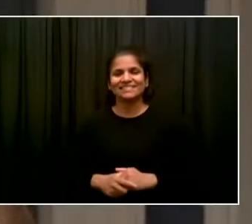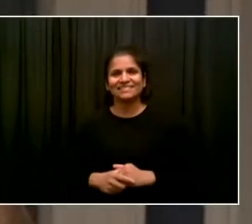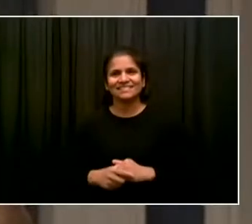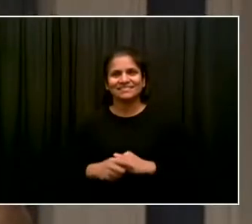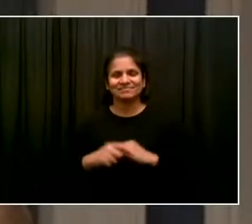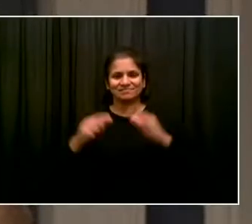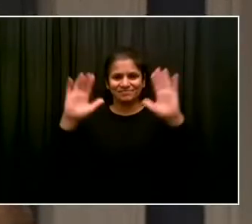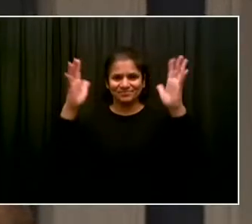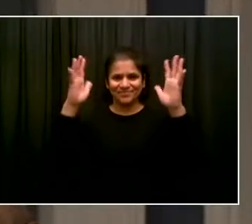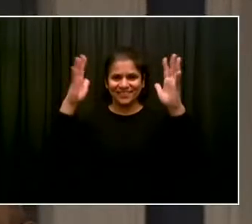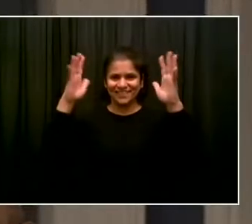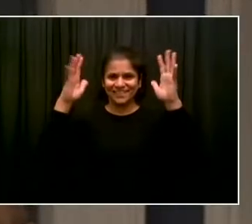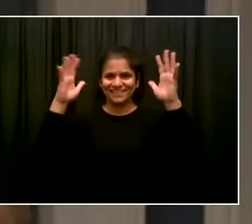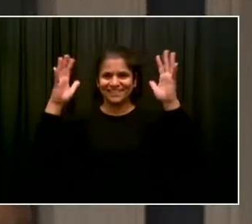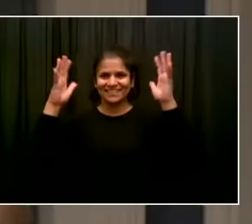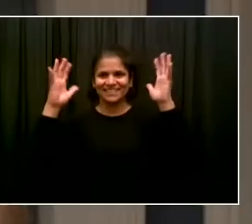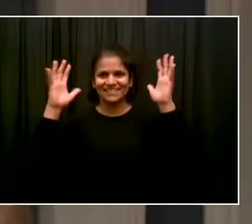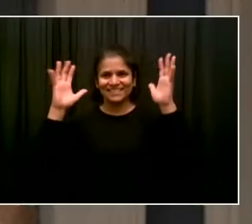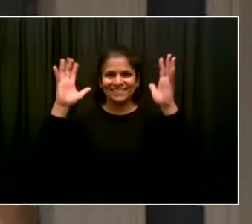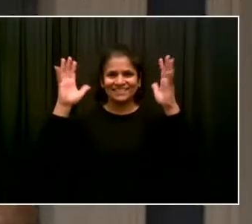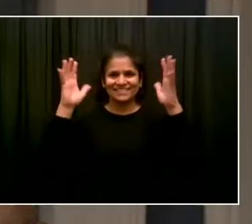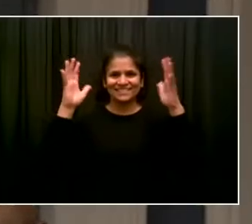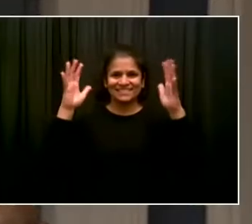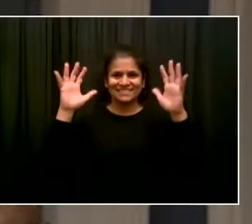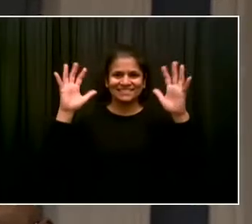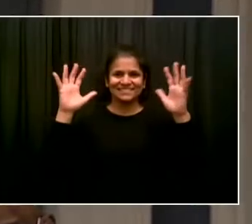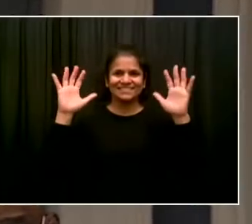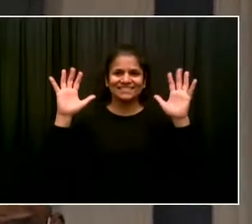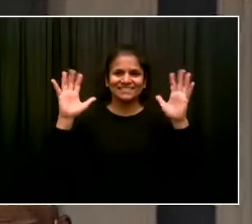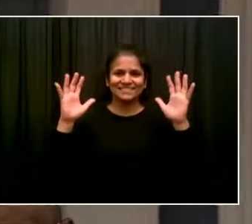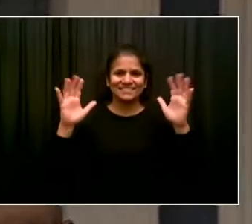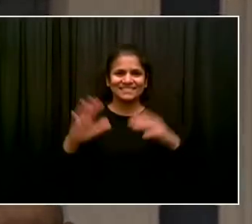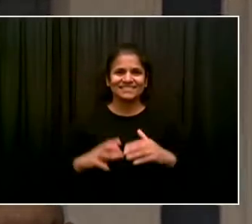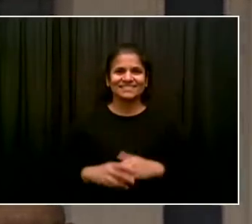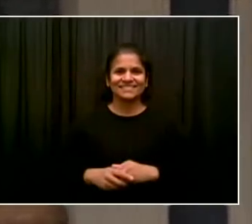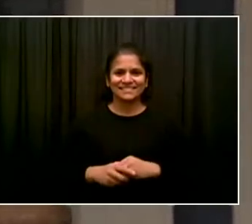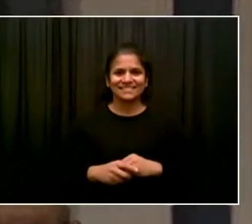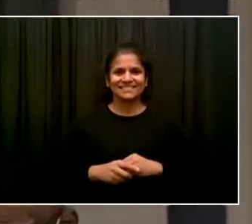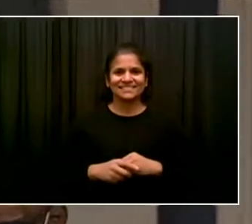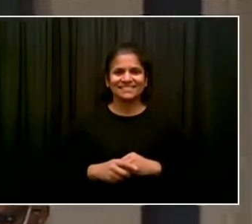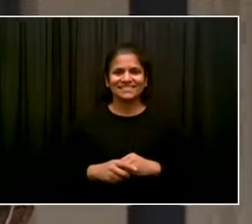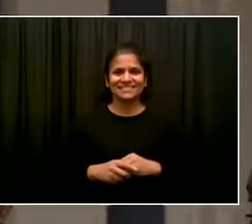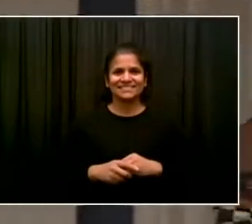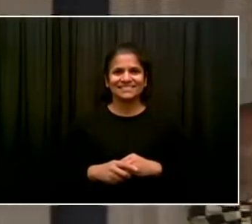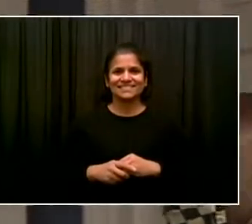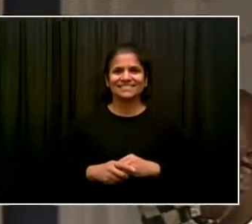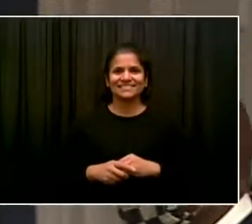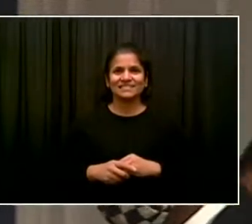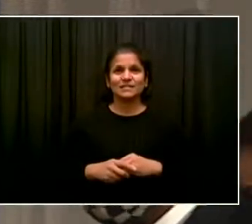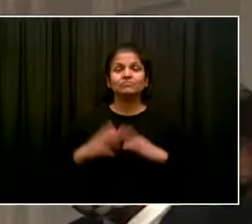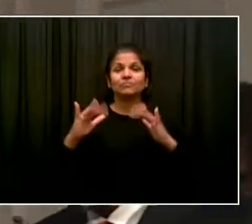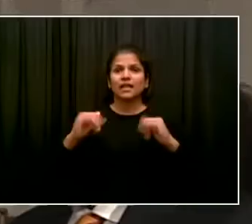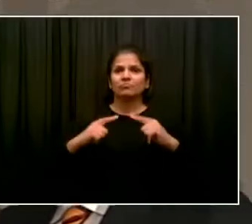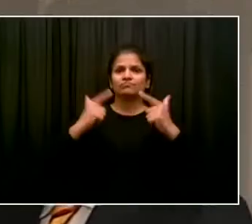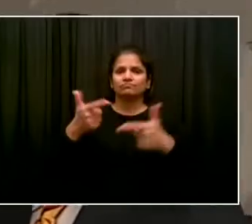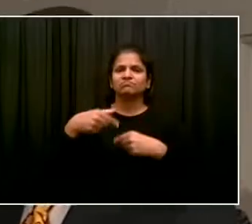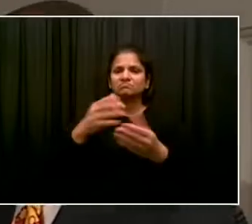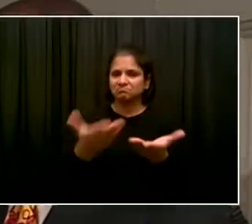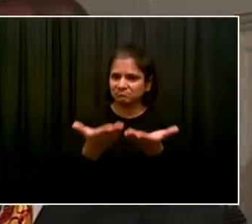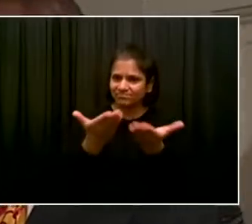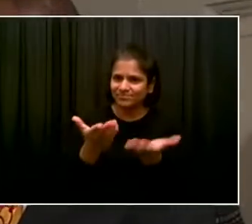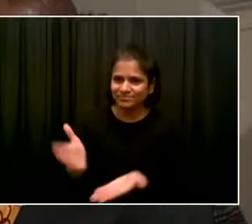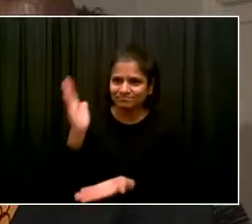THE KEY TO NEW